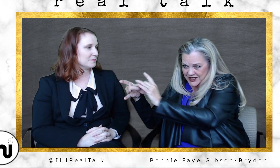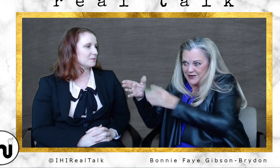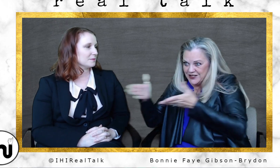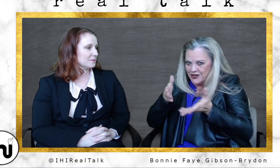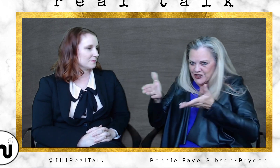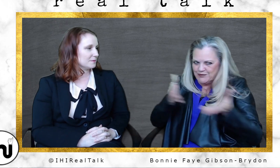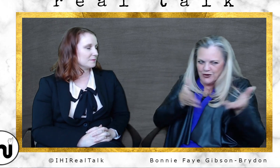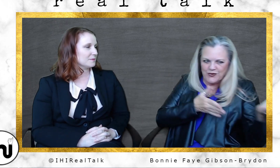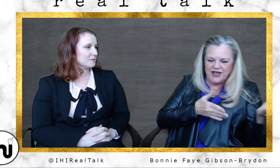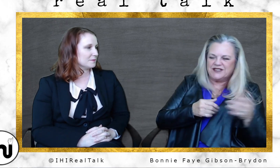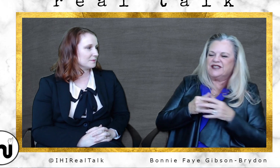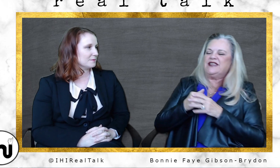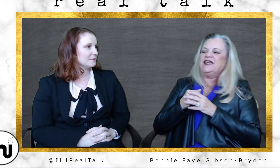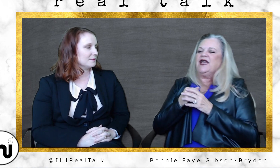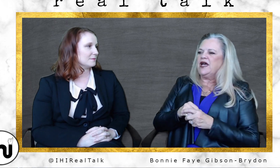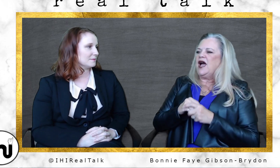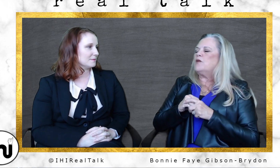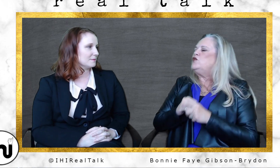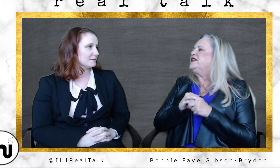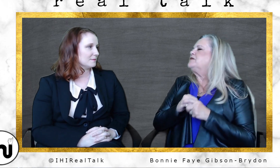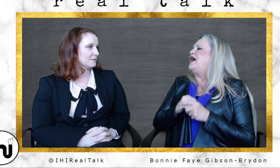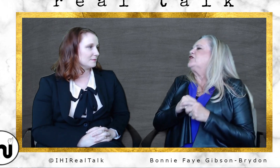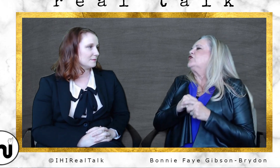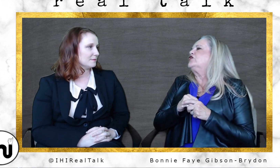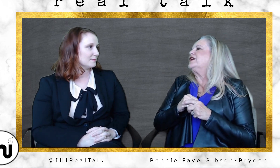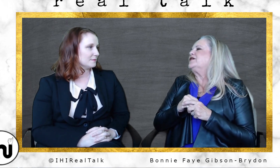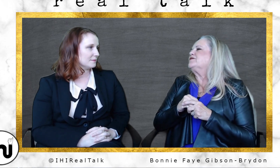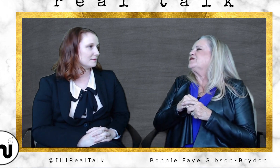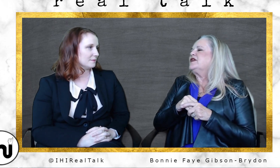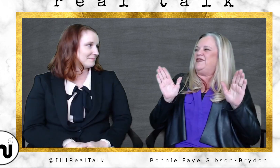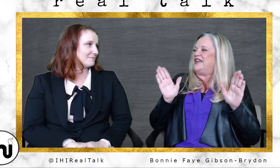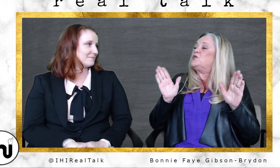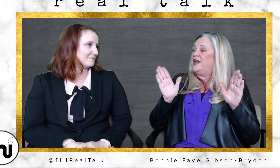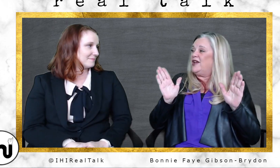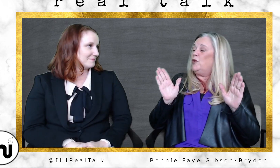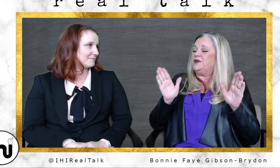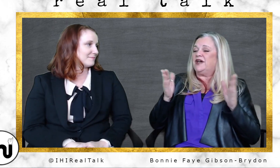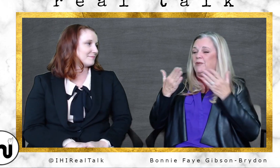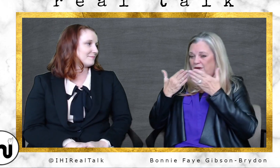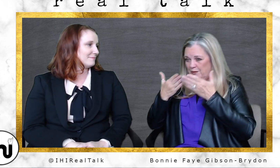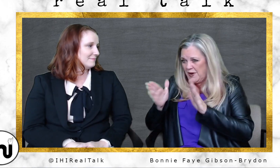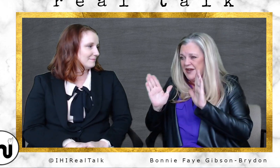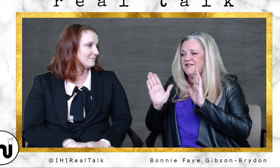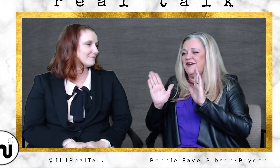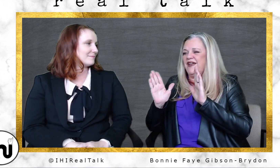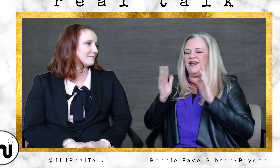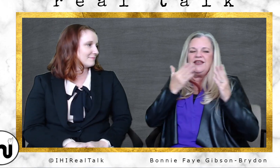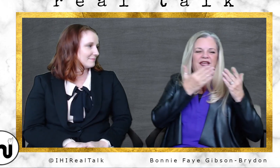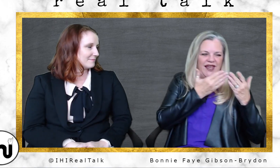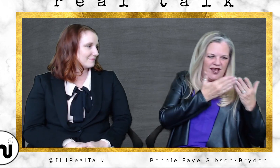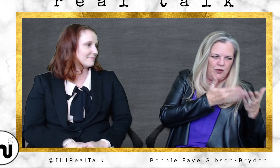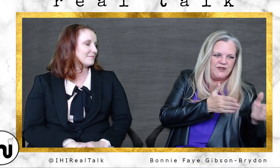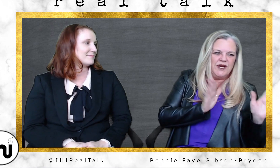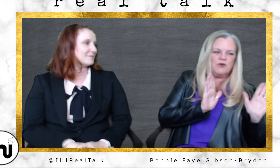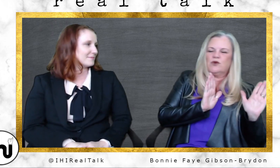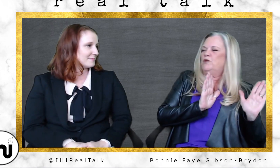I mean you know, it's both ways. I'm really about the learning . That's when I opened up Bonnie Faye, and I opened up Grow Professionally.